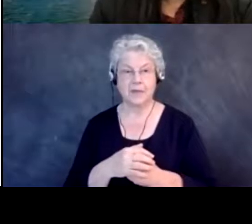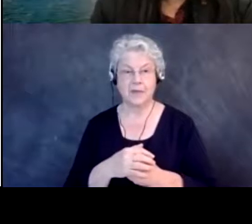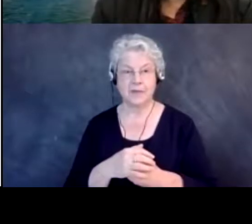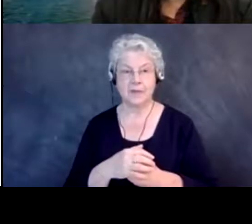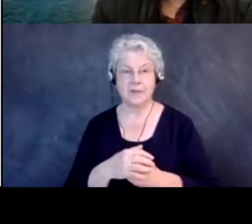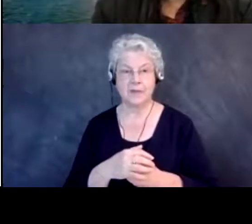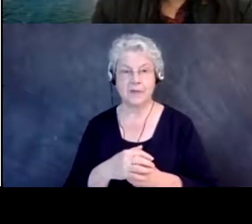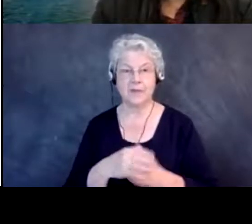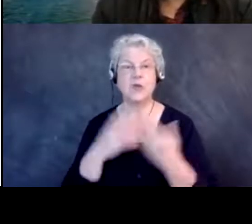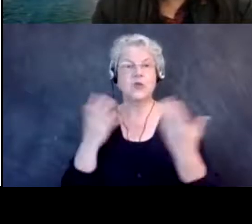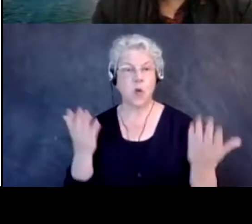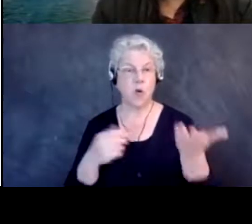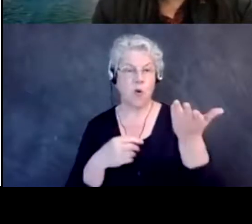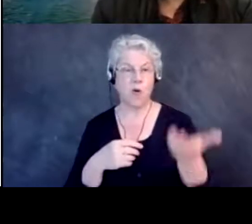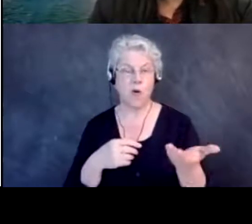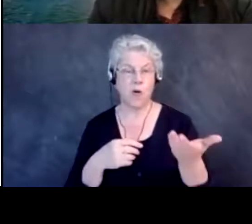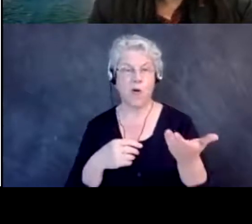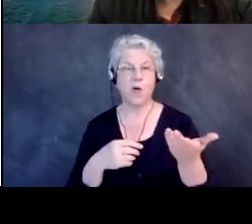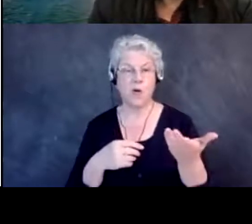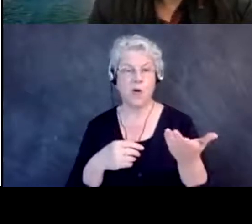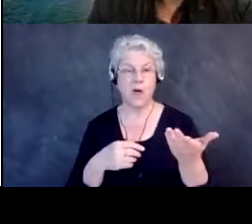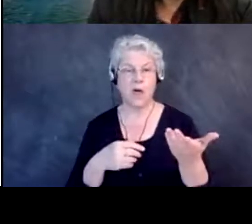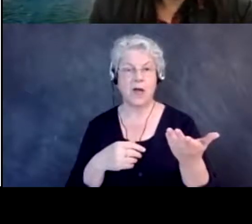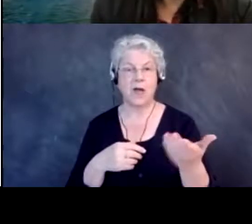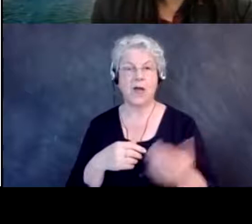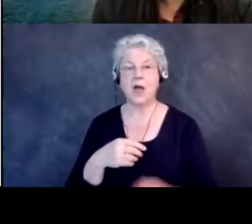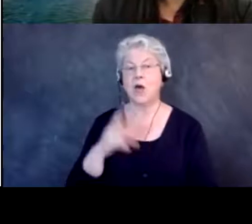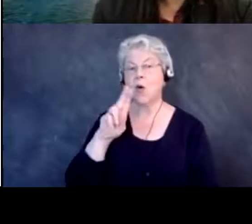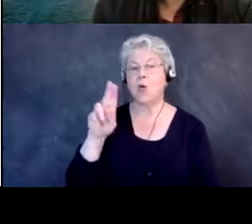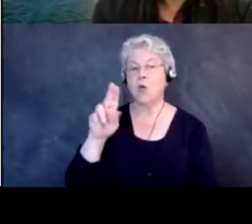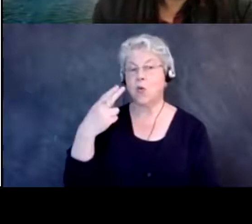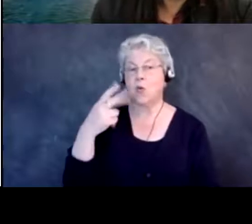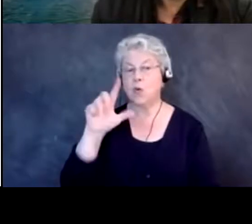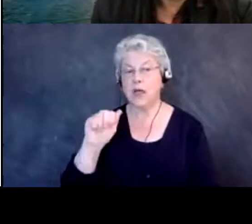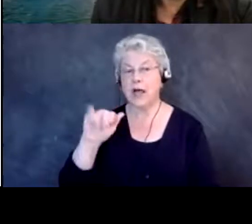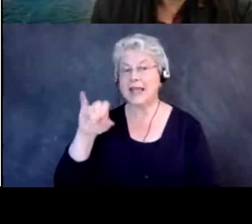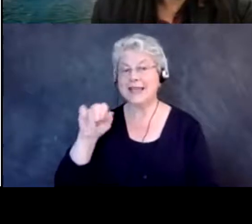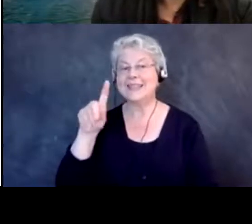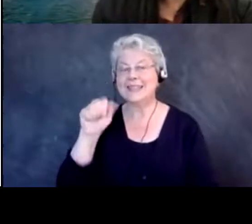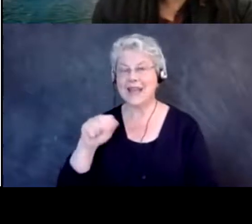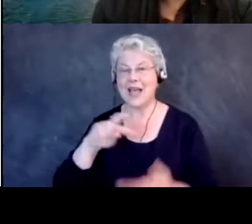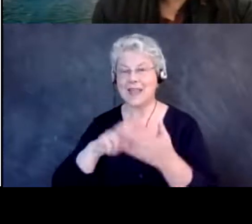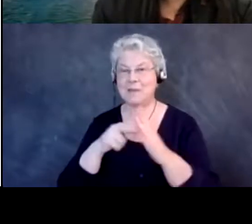So, this is called Uu hla isda, which means “just do it” in Haida. That’s a direct translation.